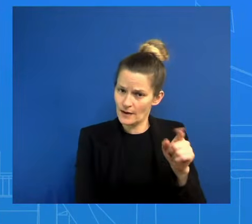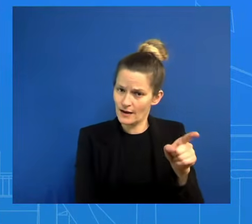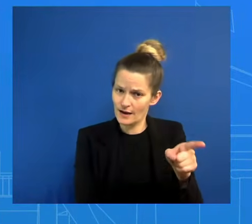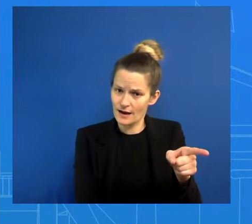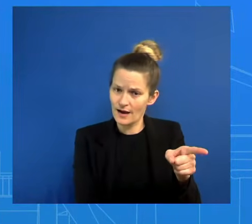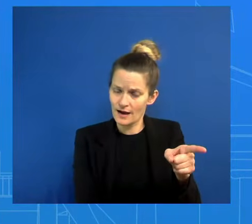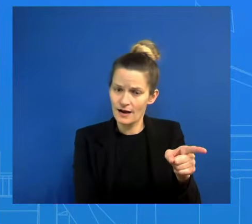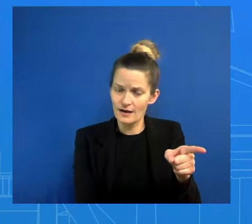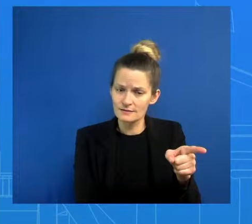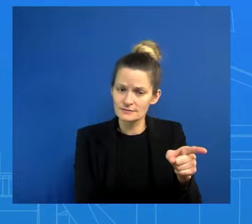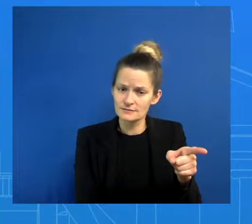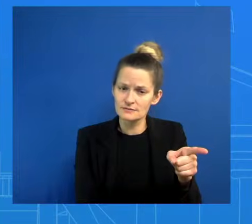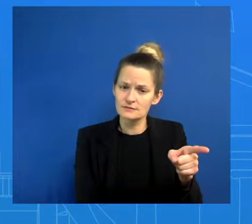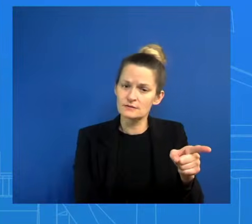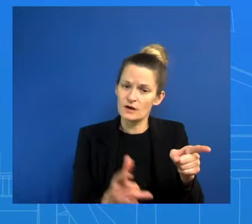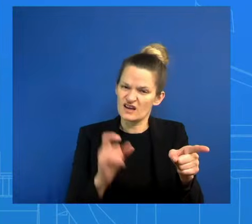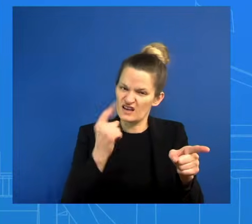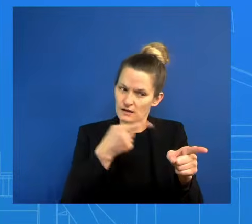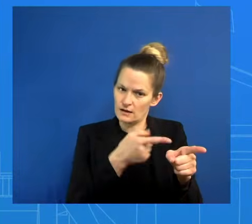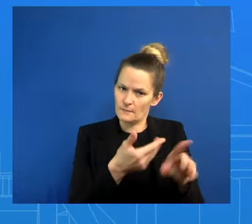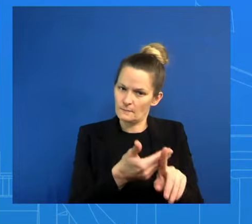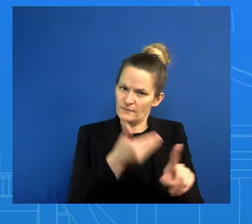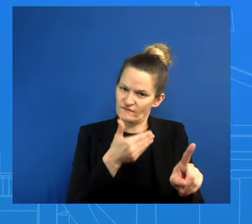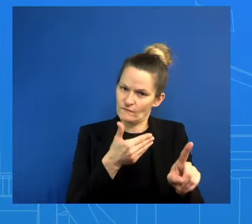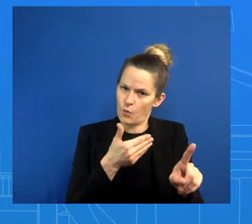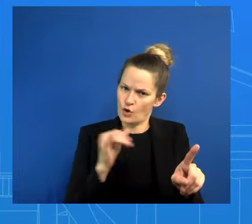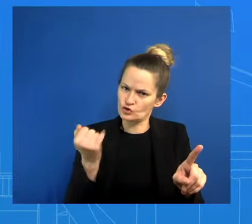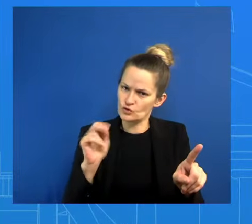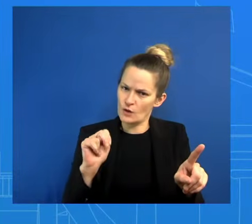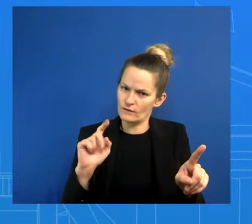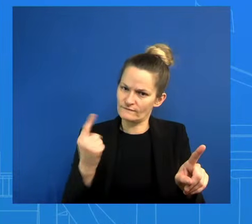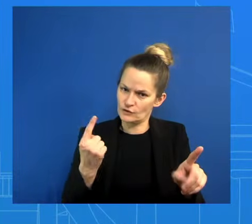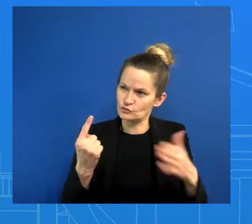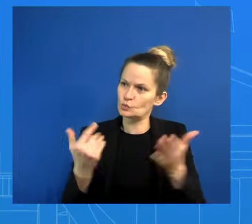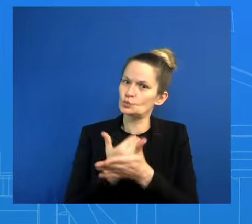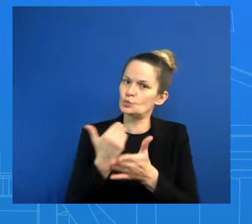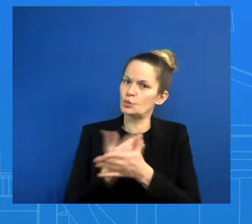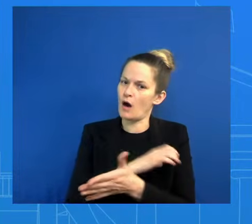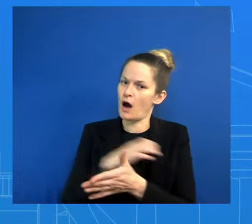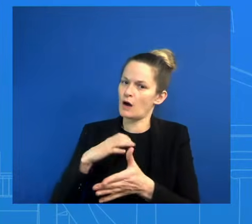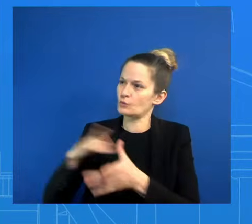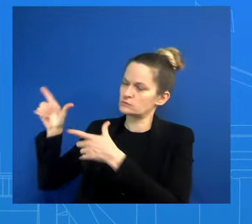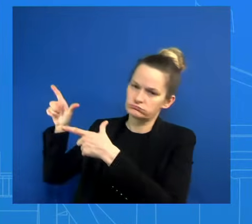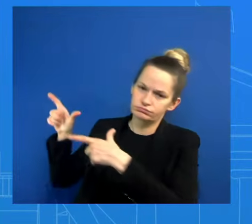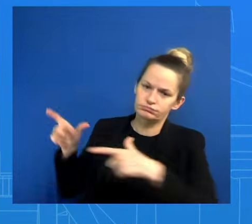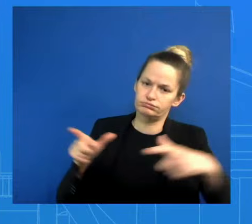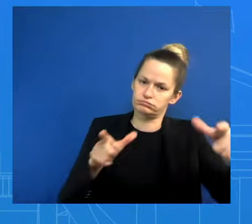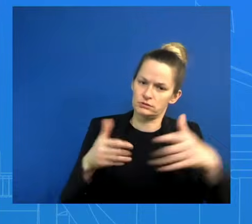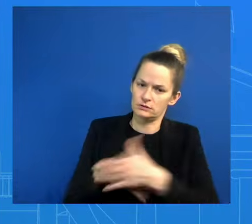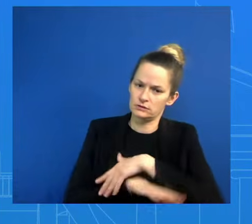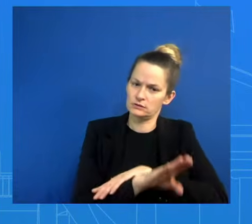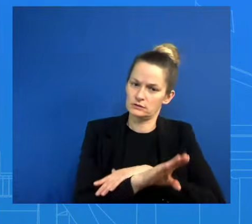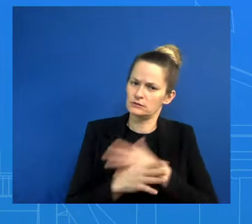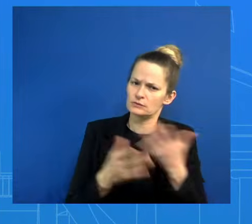we've actually laid that -- laid that out a couple of times. You know, we -- we believe that --